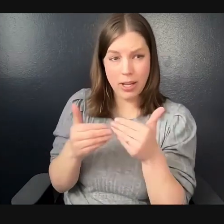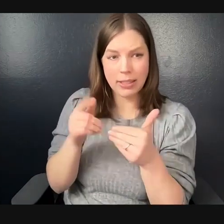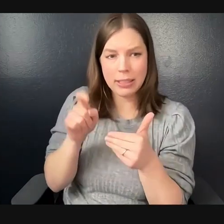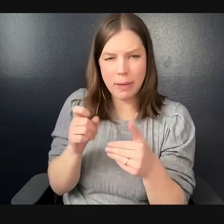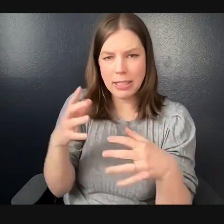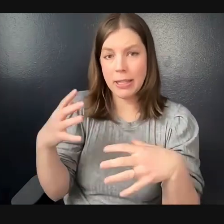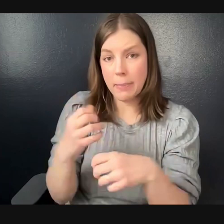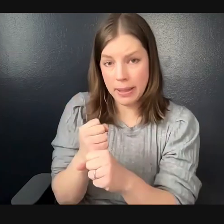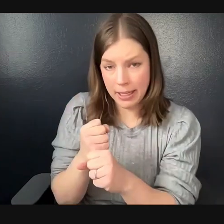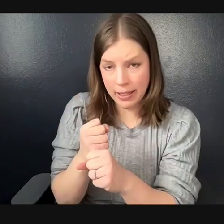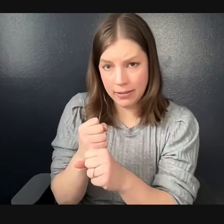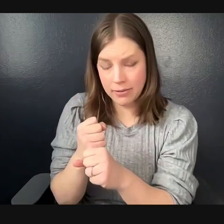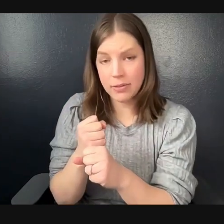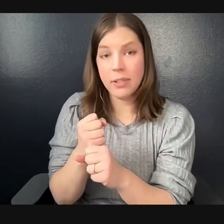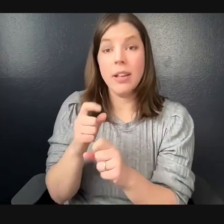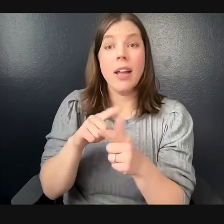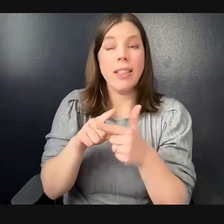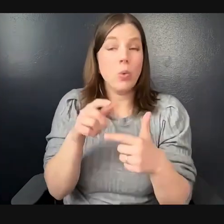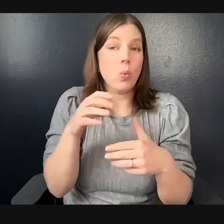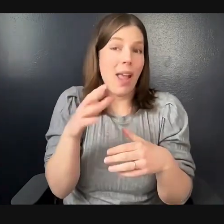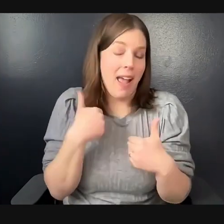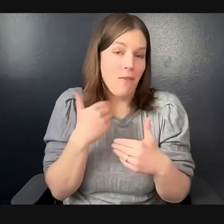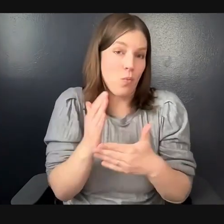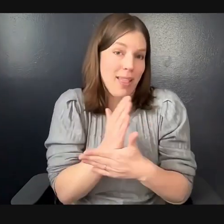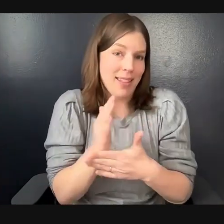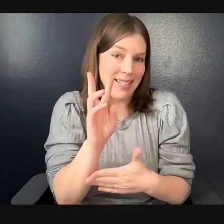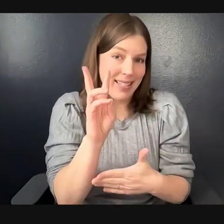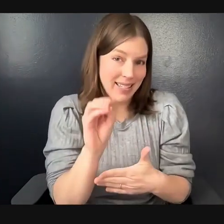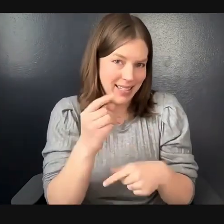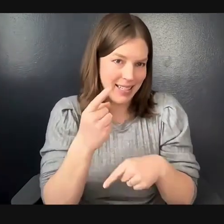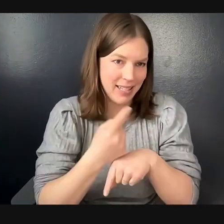it must be submitted to OCR within 60 days of completion